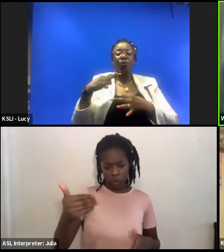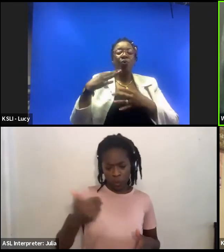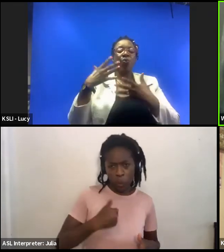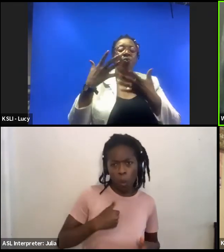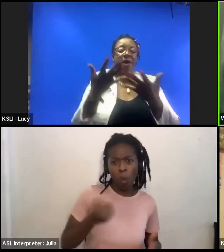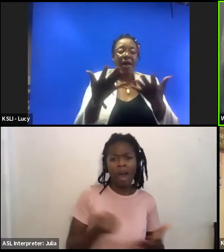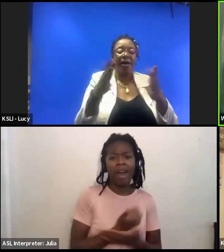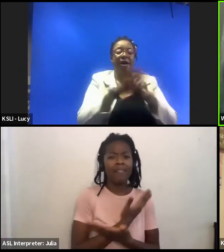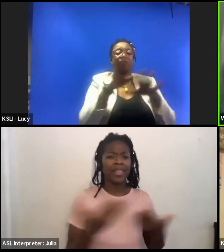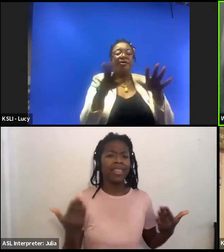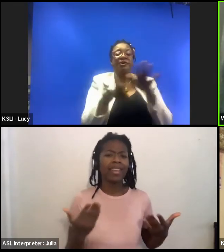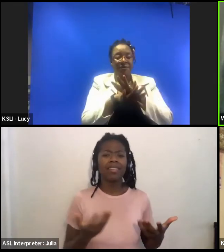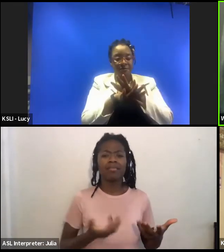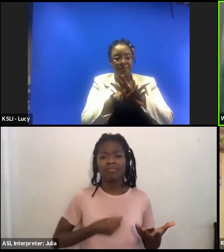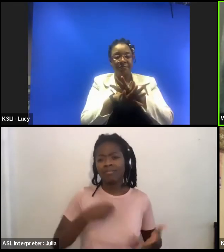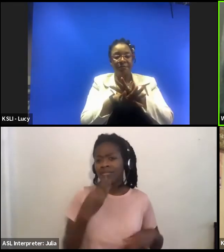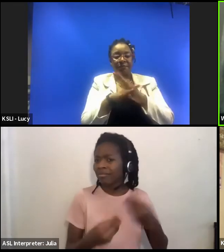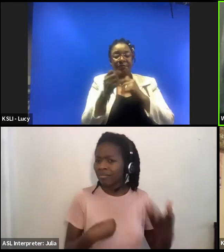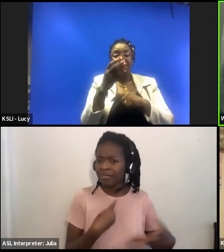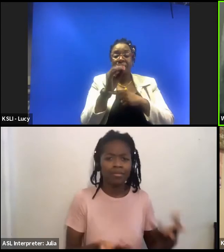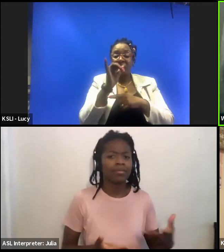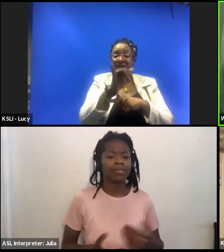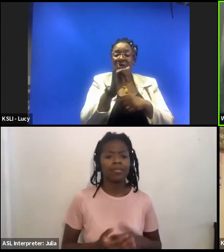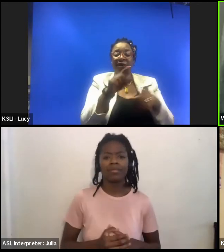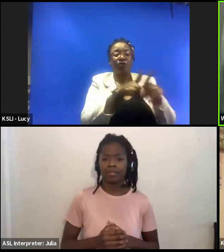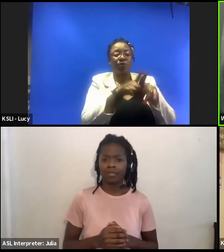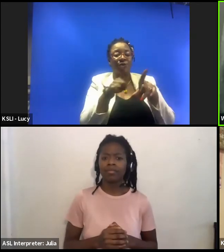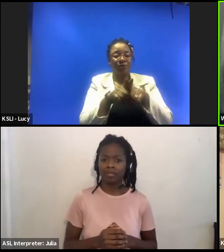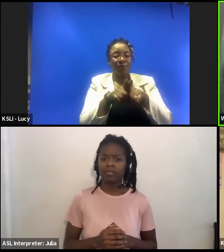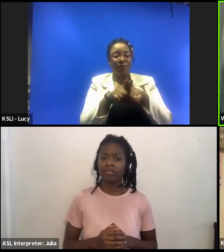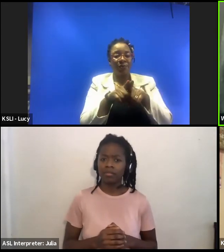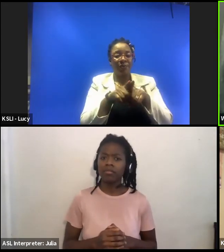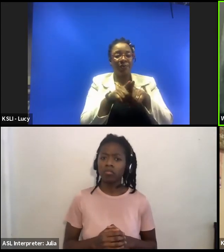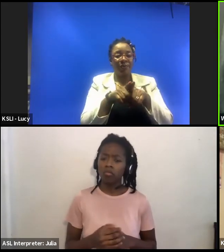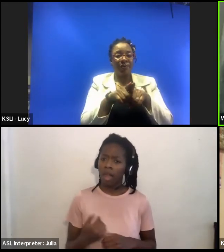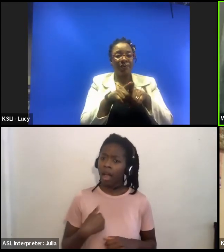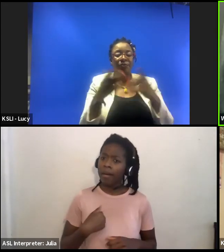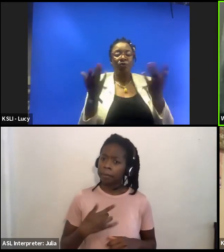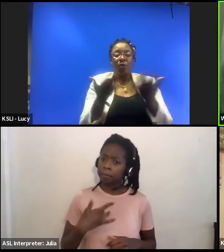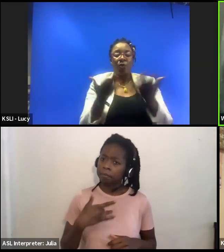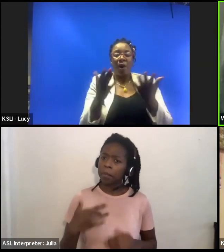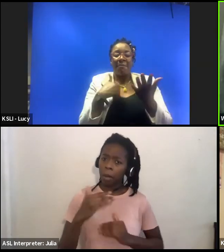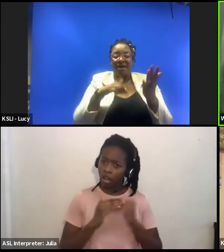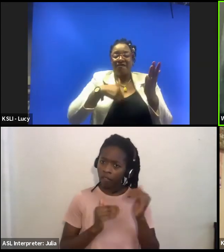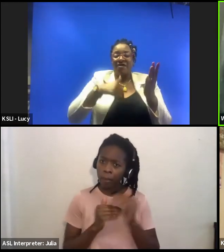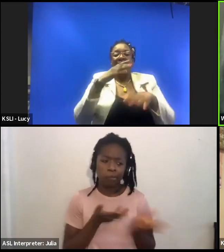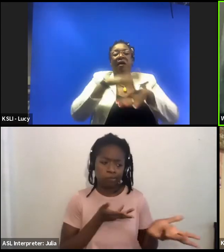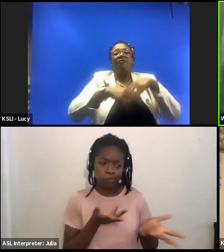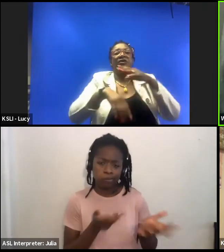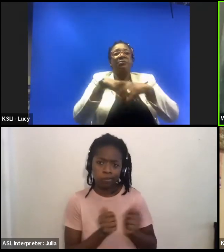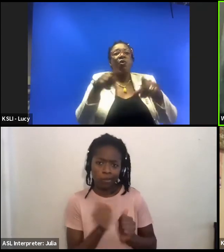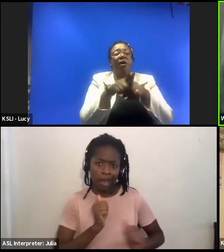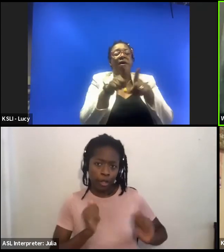So that usually is where I'm comfortable as a director. Of course, there's a lot that comes with directing,